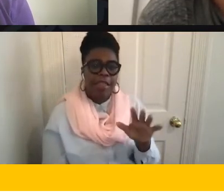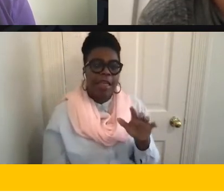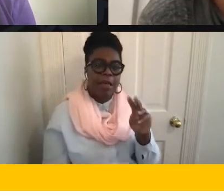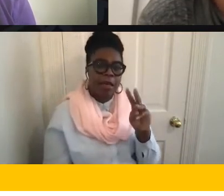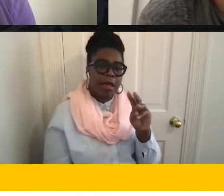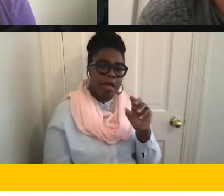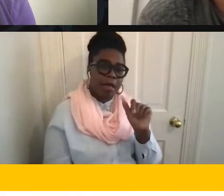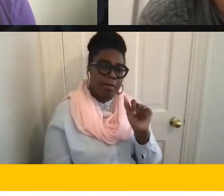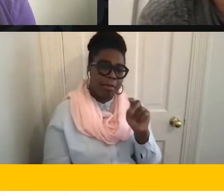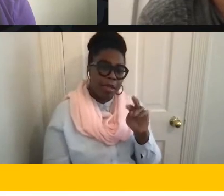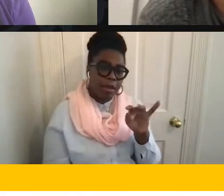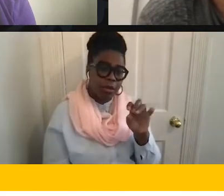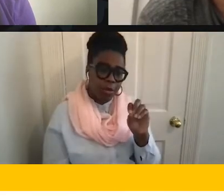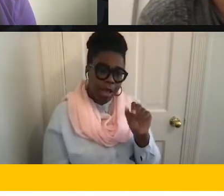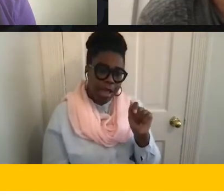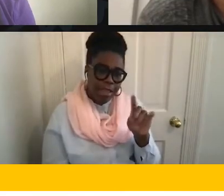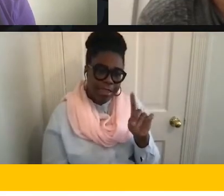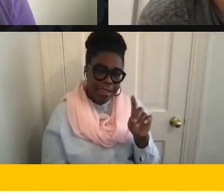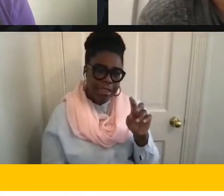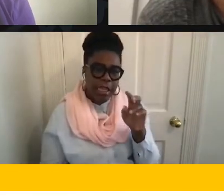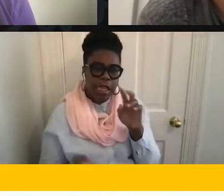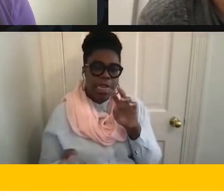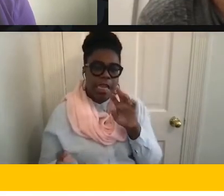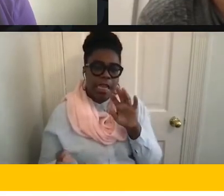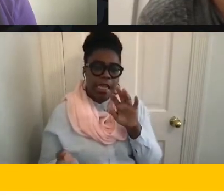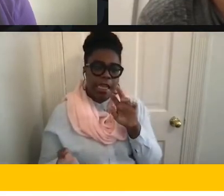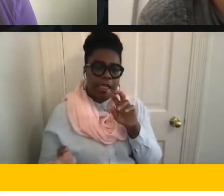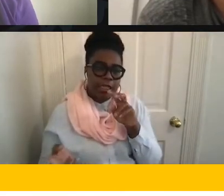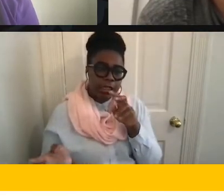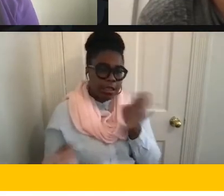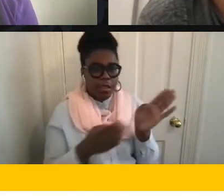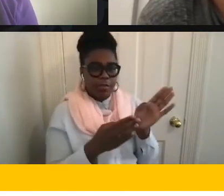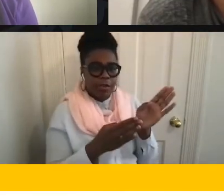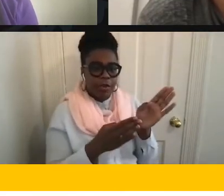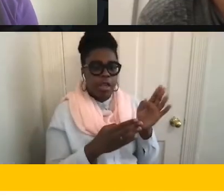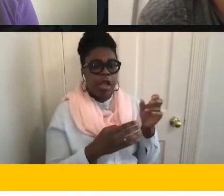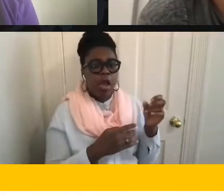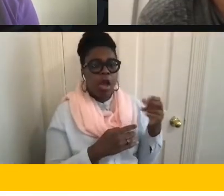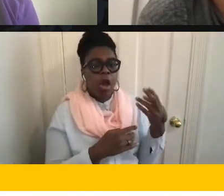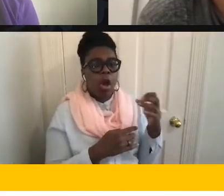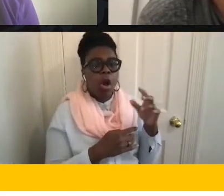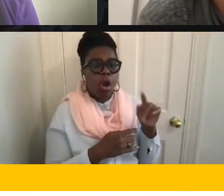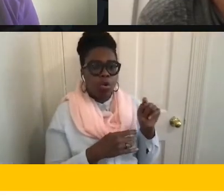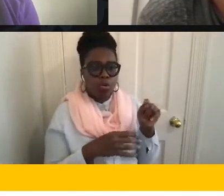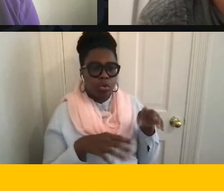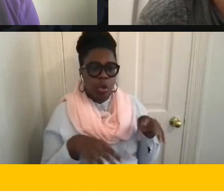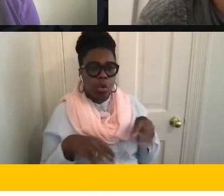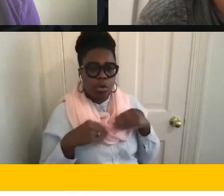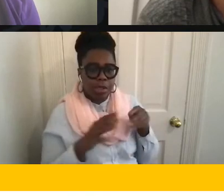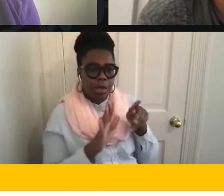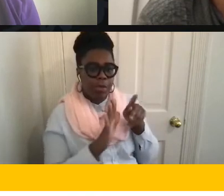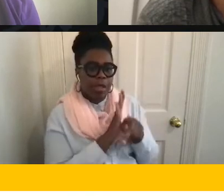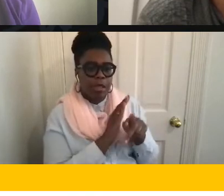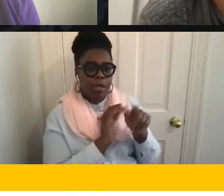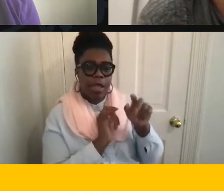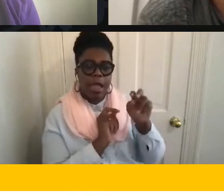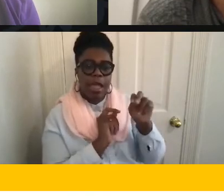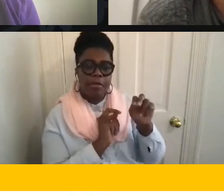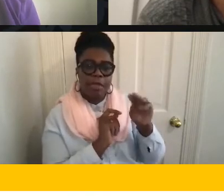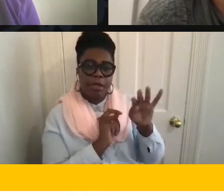host from being able to generate reactive oxygen species that would kill them the MTB. So that's one interesting hypothesis.